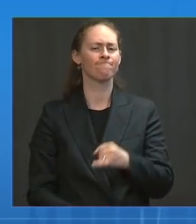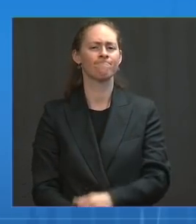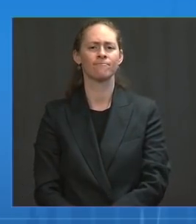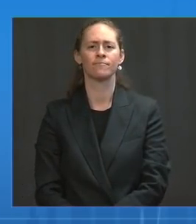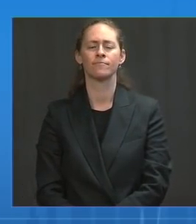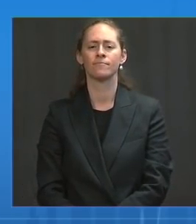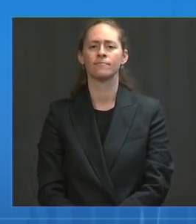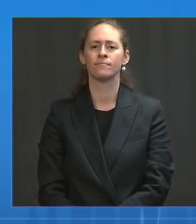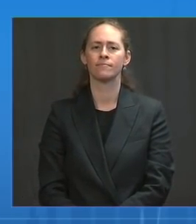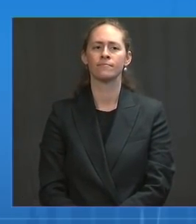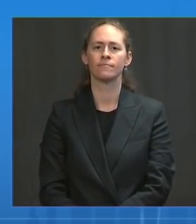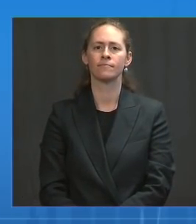Moderator: Kaitlan Collins, CNN.